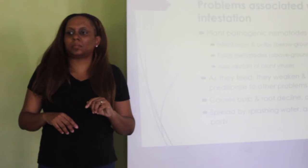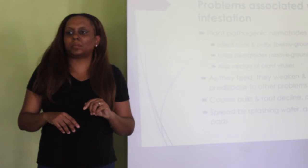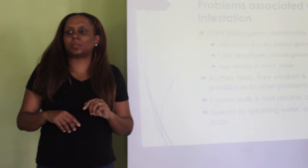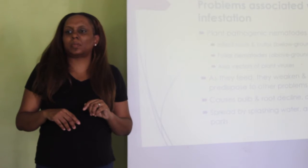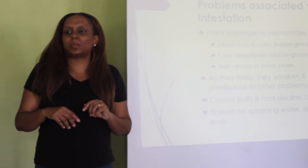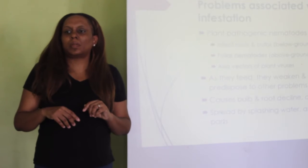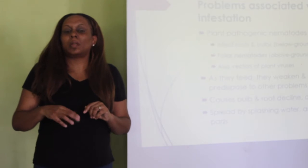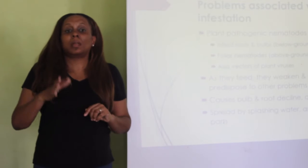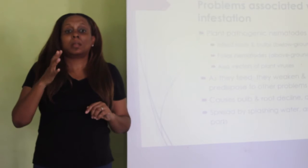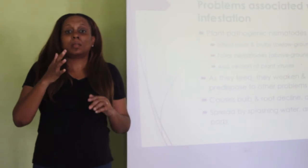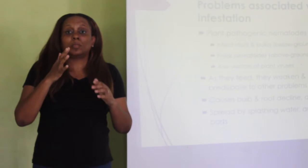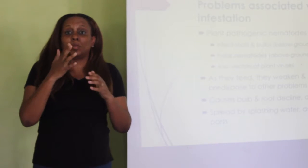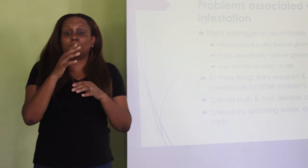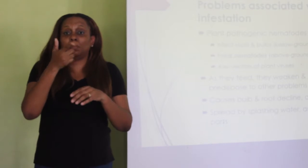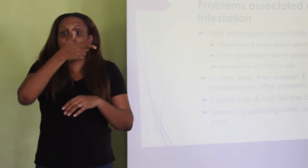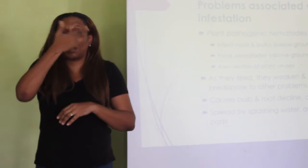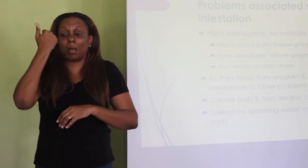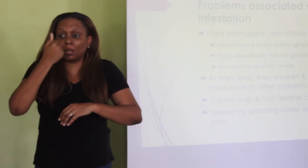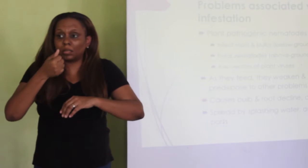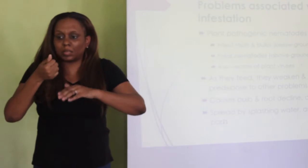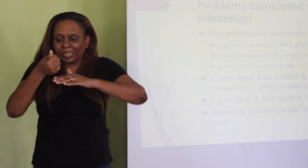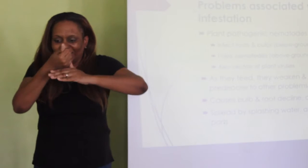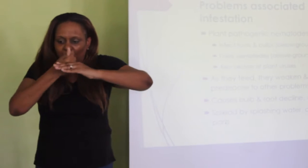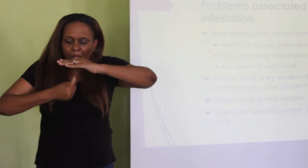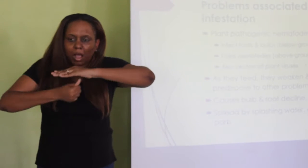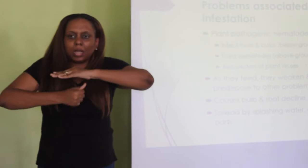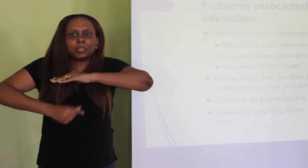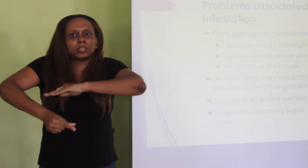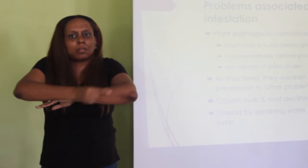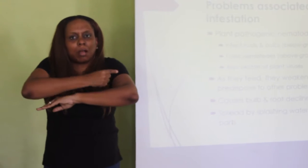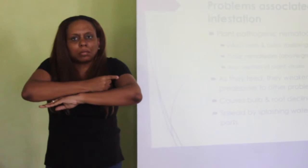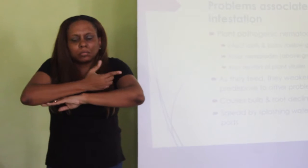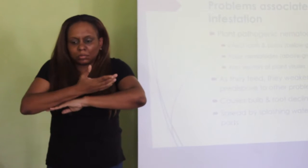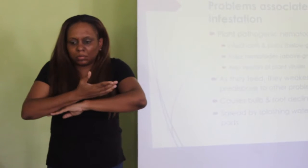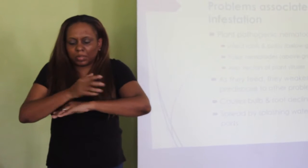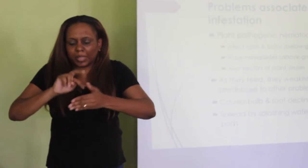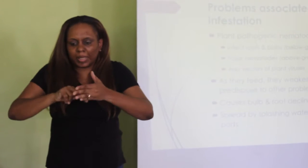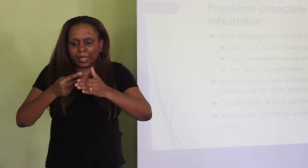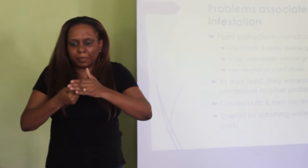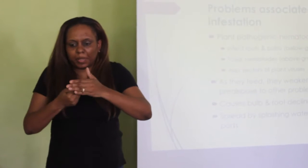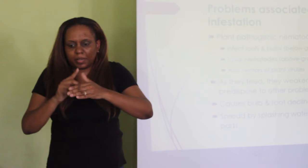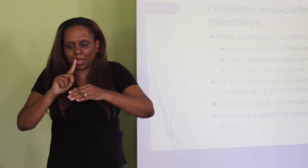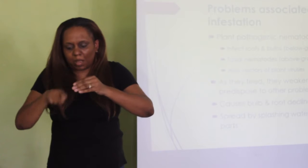and we have some that will also affect your foliar which is which of the leaves